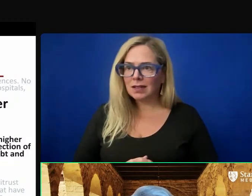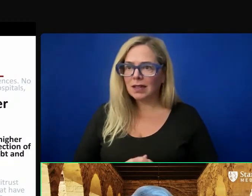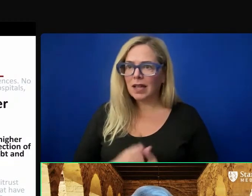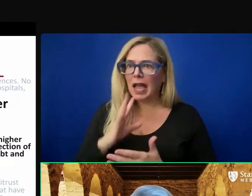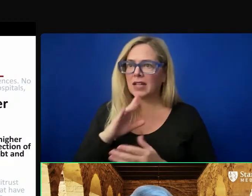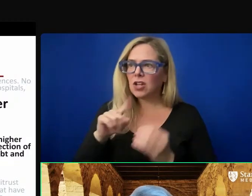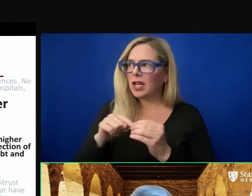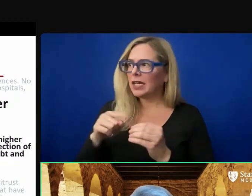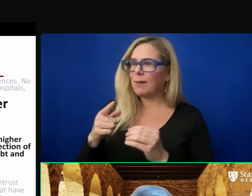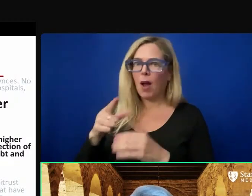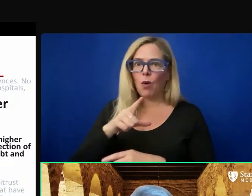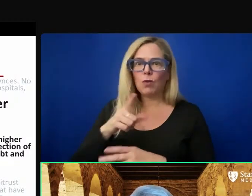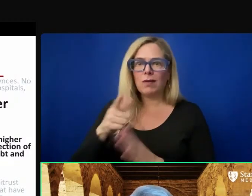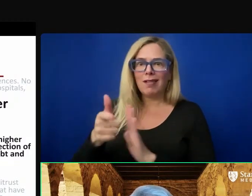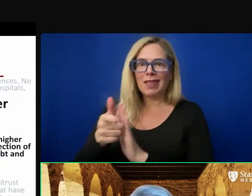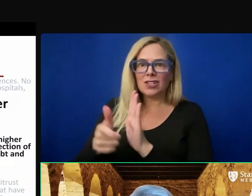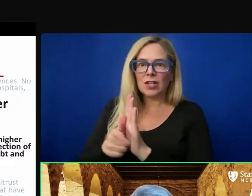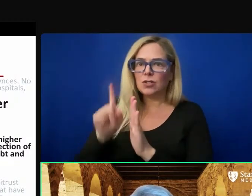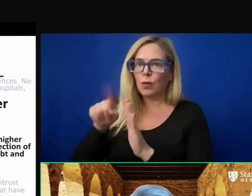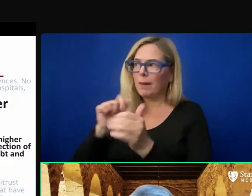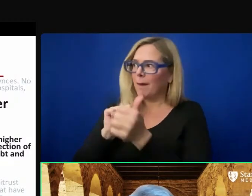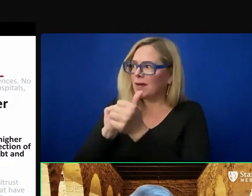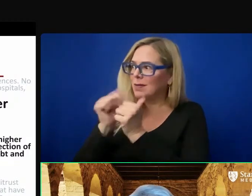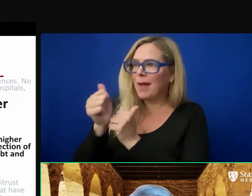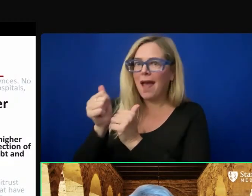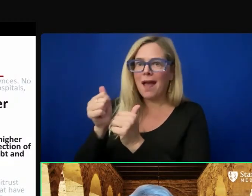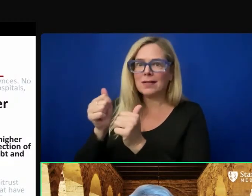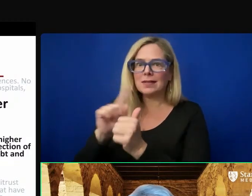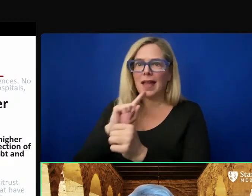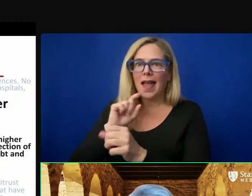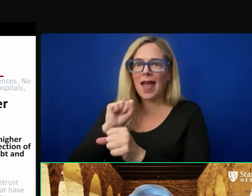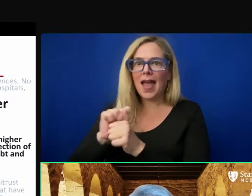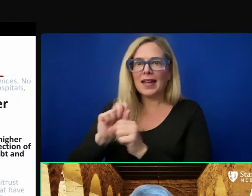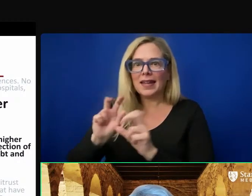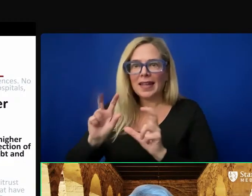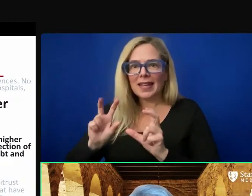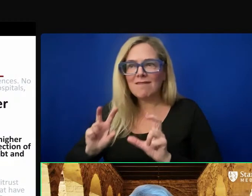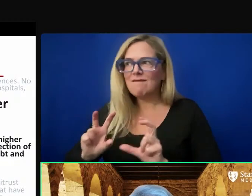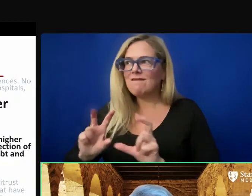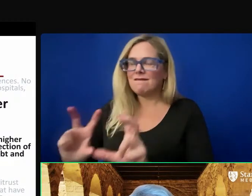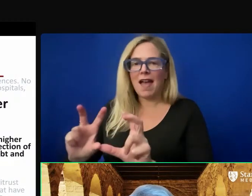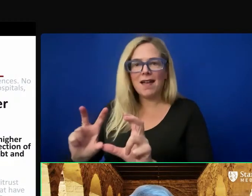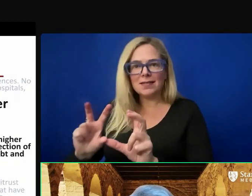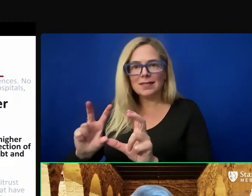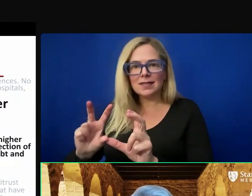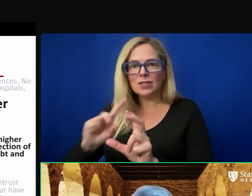we should insist our organizations invest actively in improving the true social influences of health.